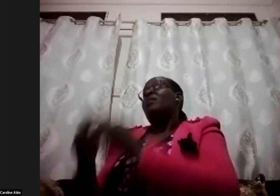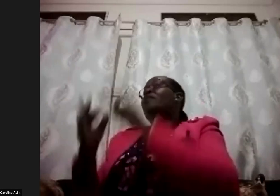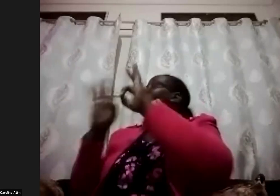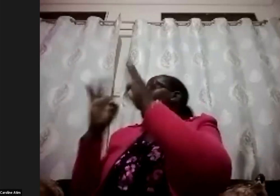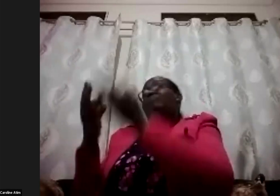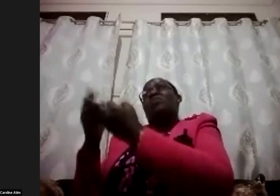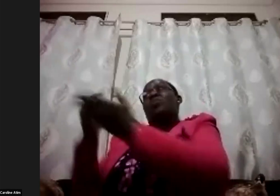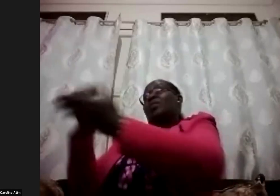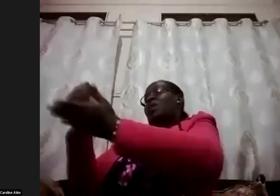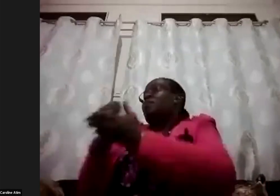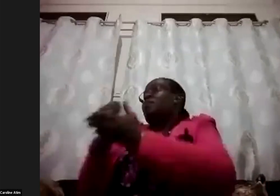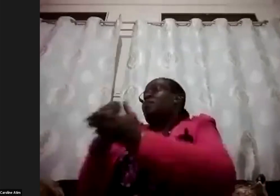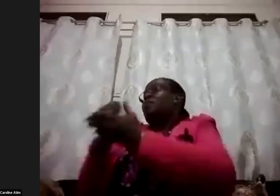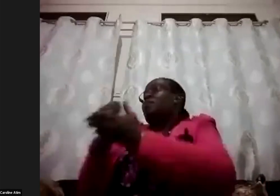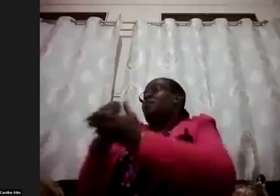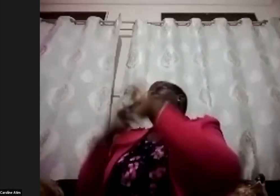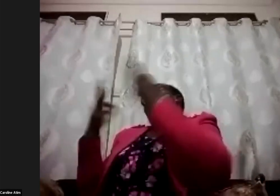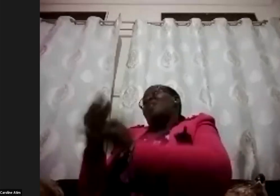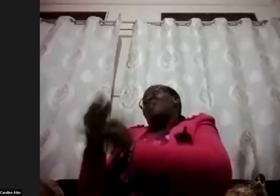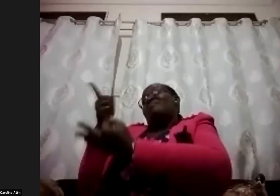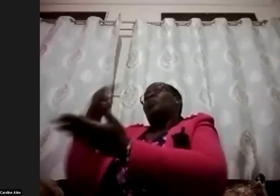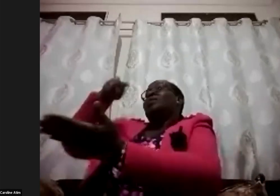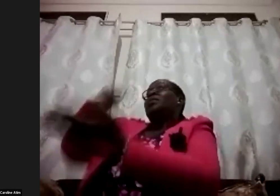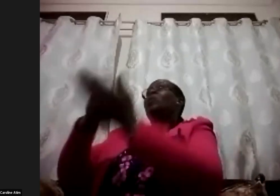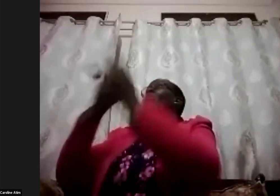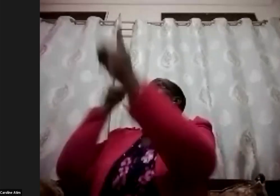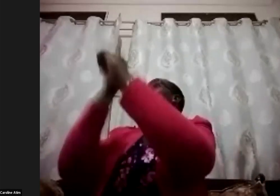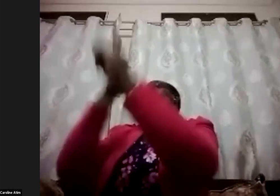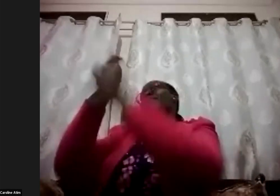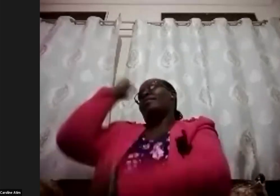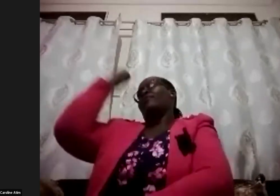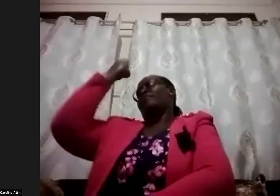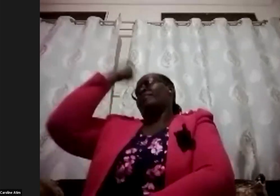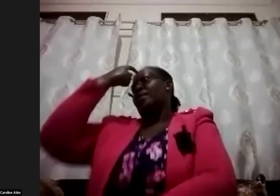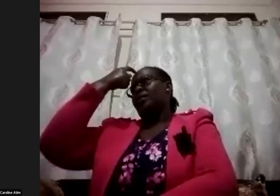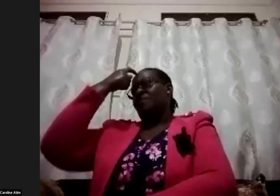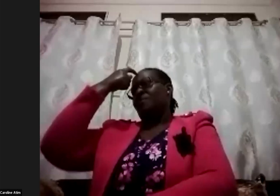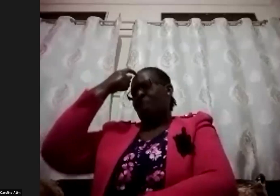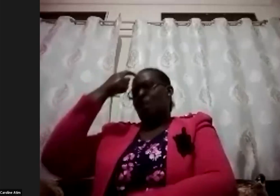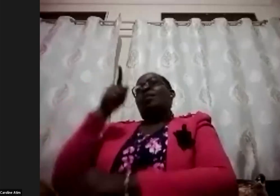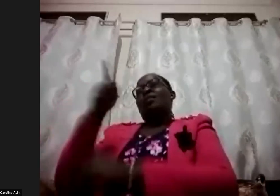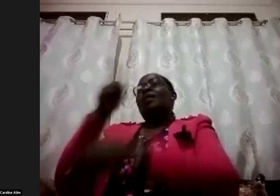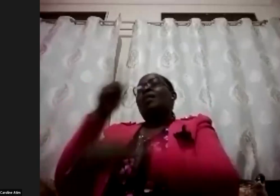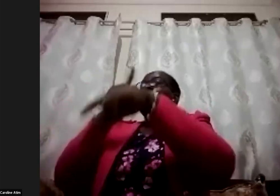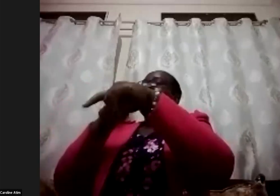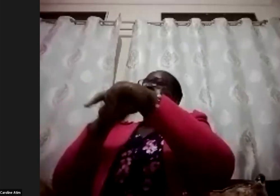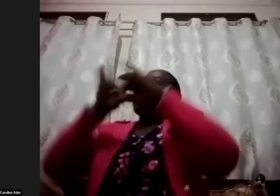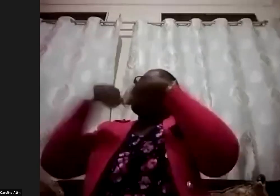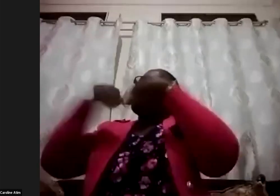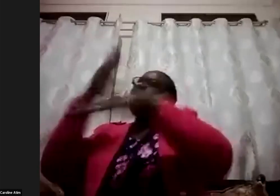members helped me out. Because they were also part of the advocacy team to